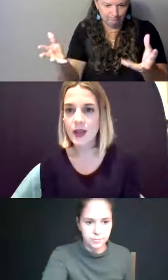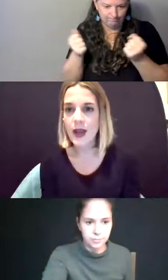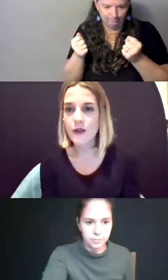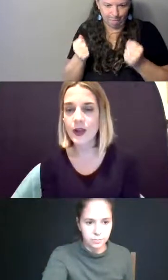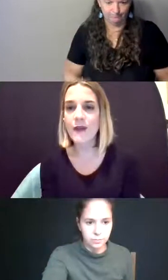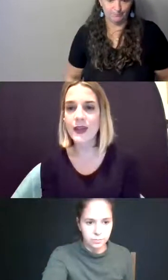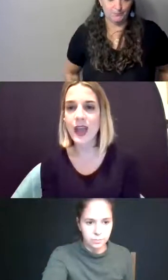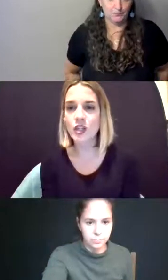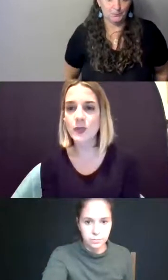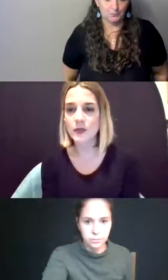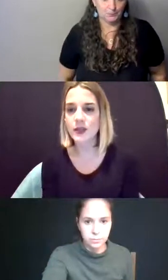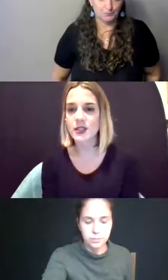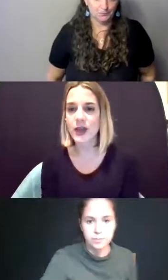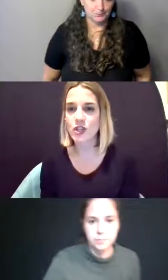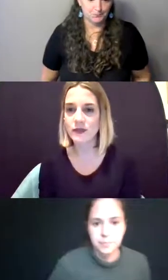and had their have engagement participation.